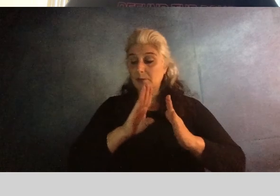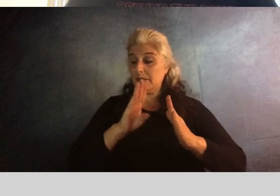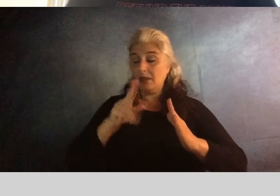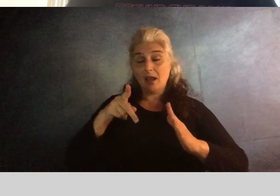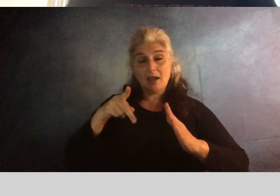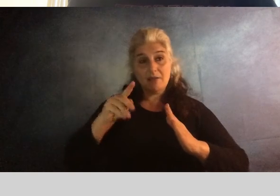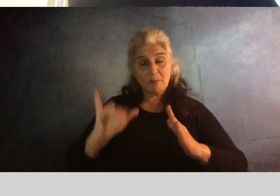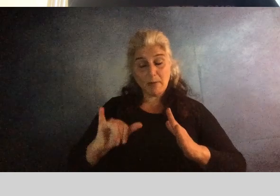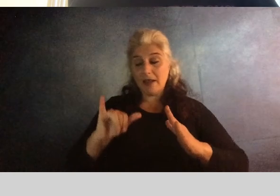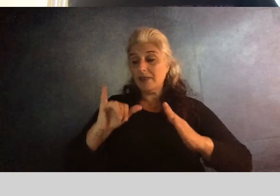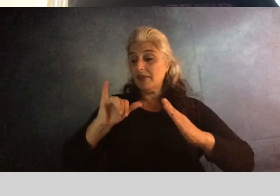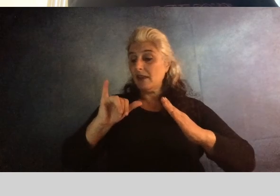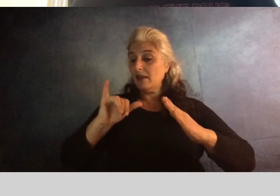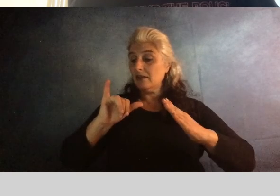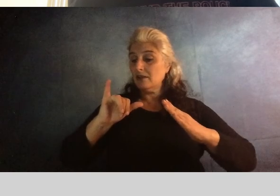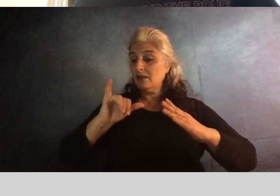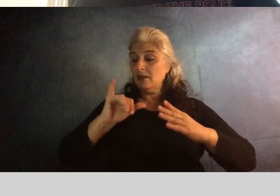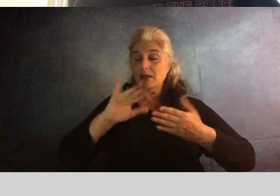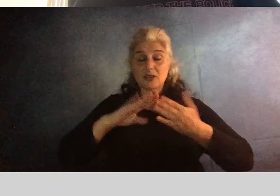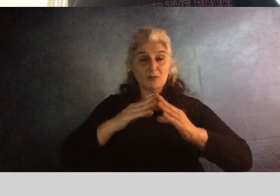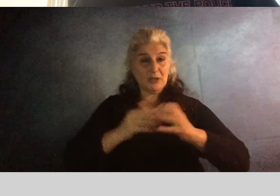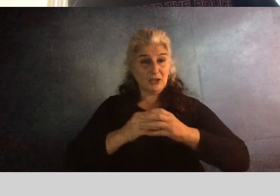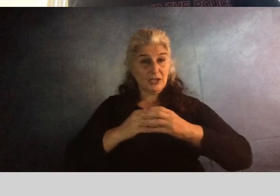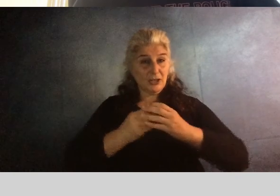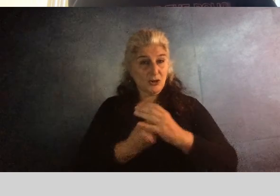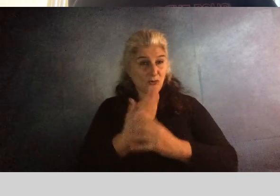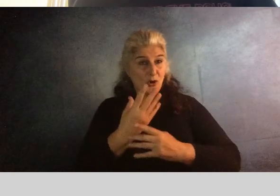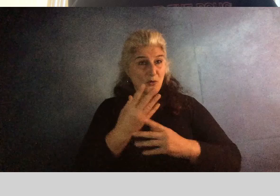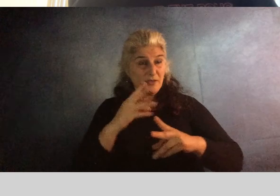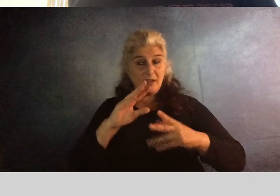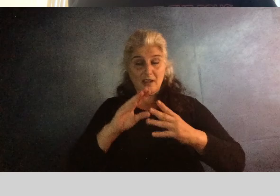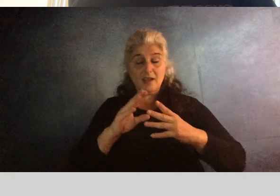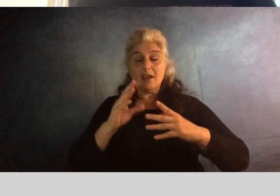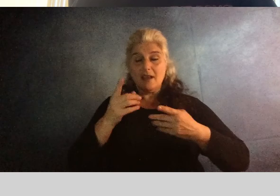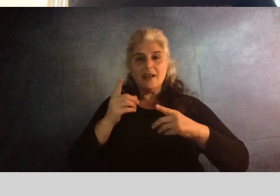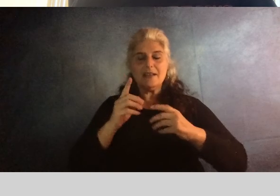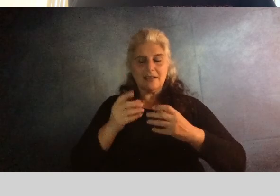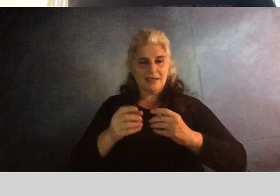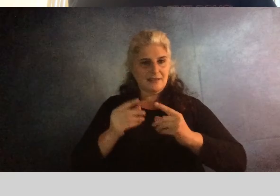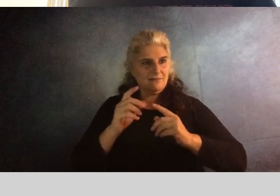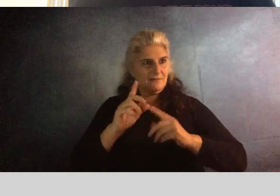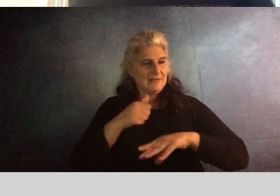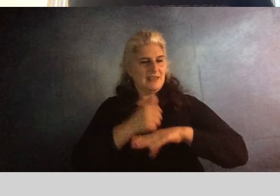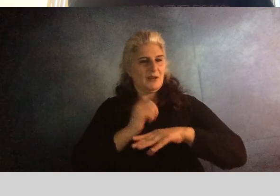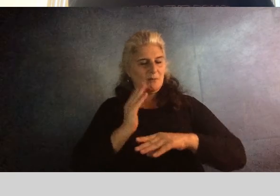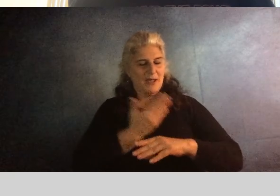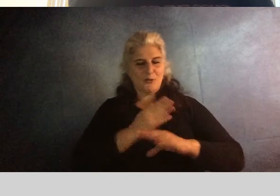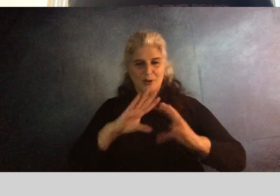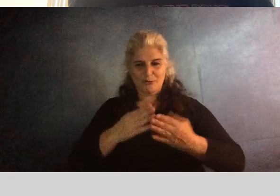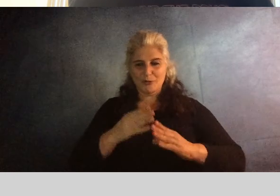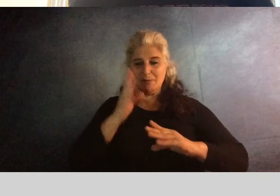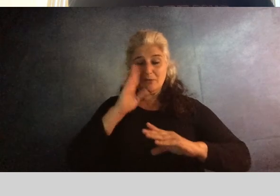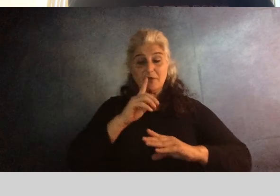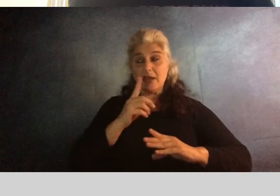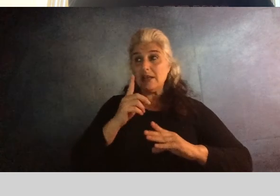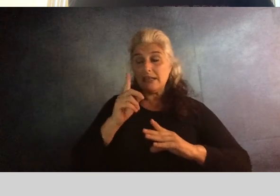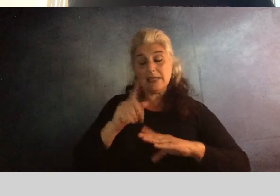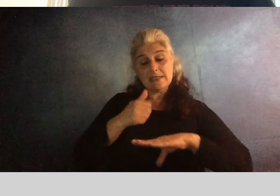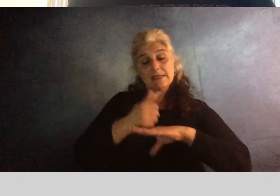and community growth inspired the creation of the Project Funding work group. Founded in June 2020, this work group exists to advise the Python community volunteers